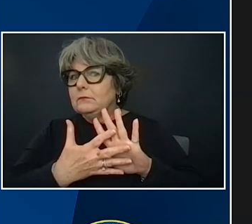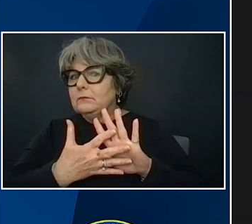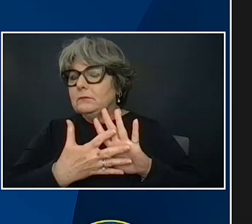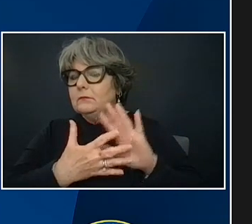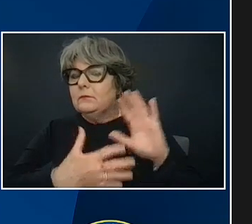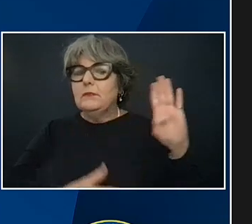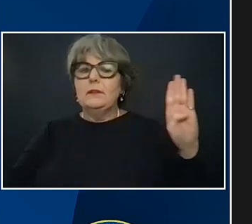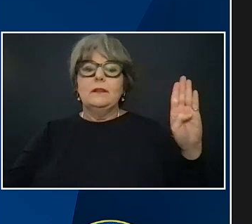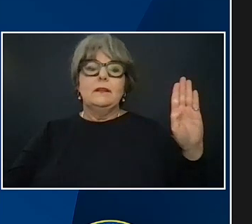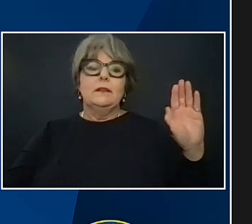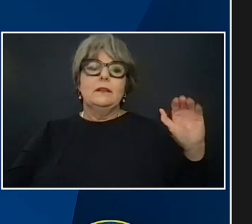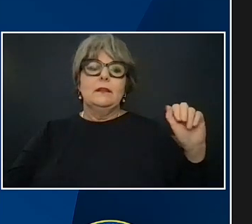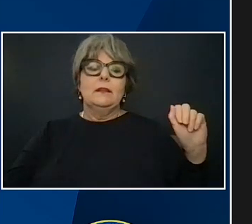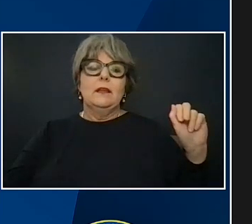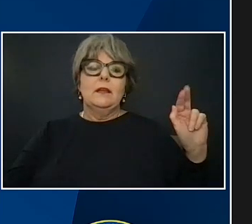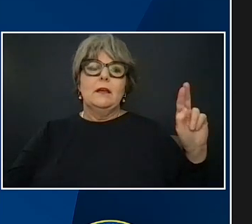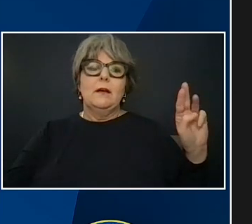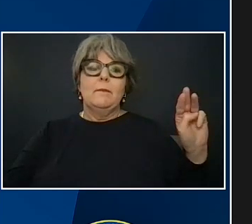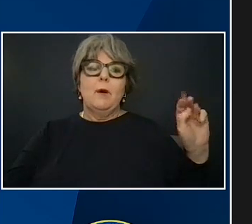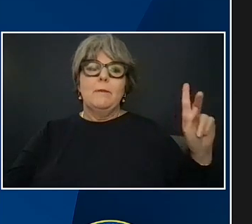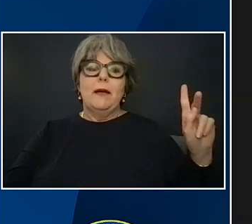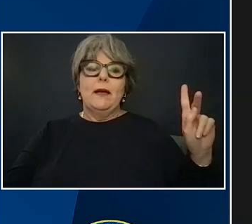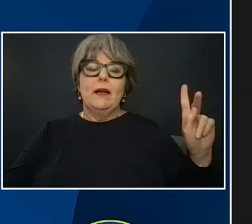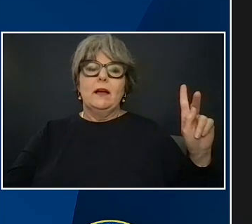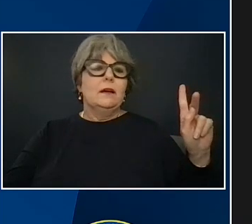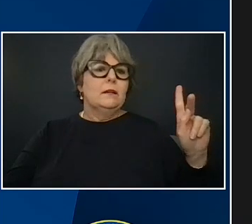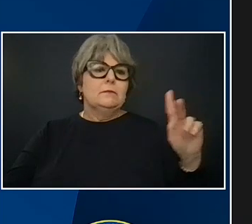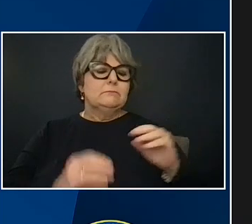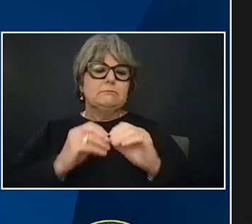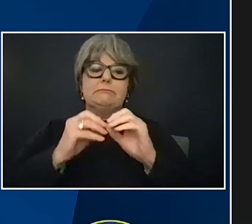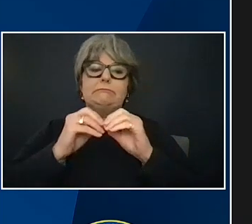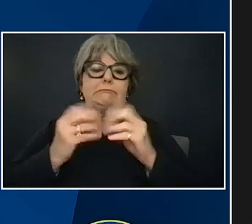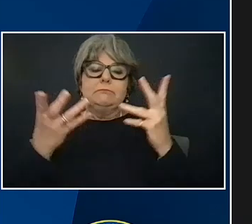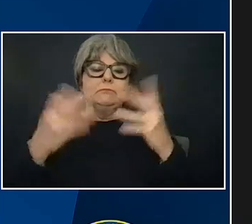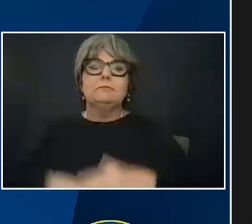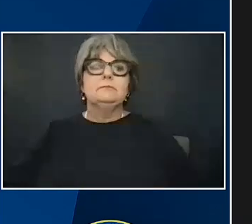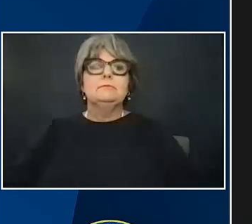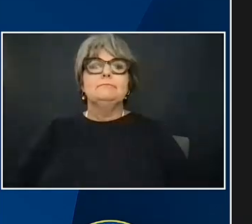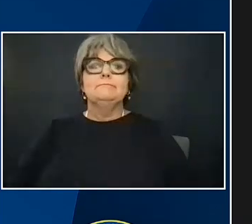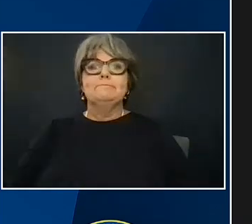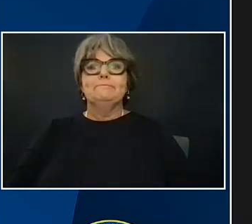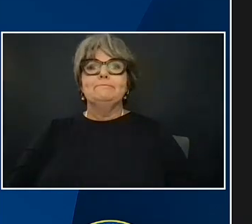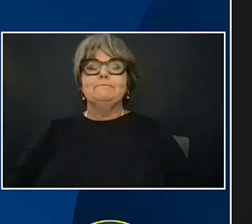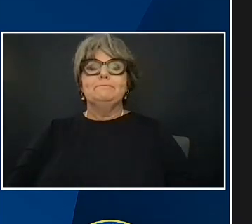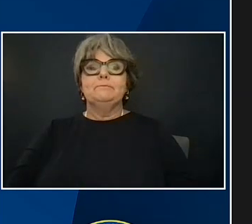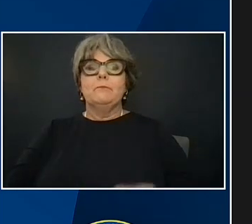obviously get to a thumbs up. But that's my Alright. Well, you made it.